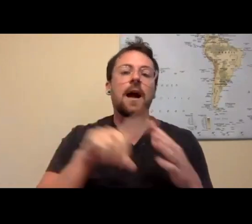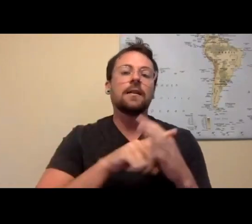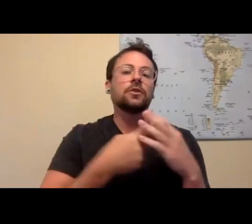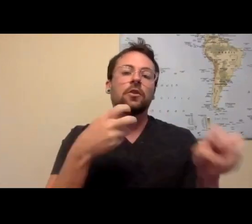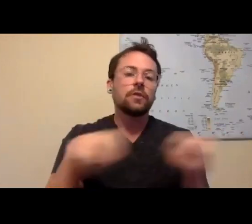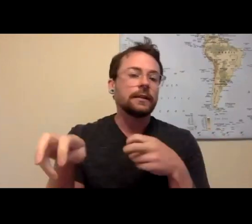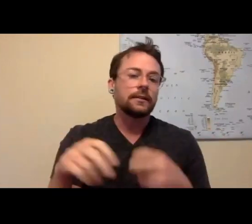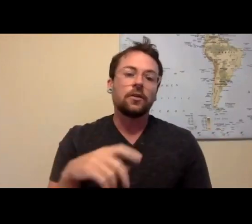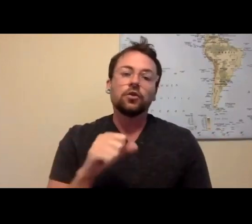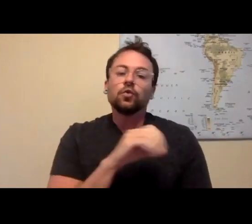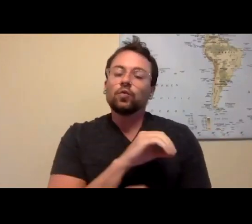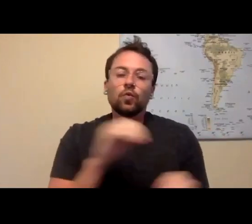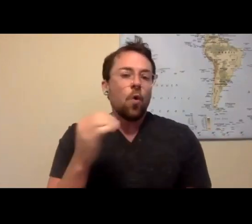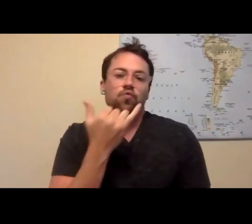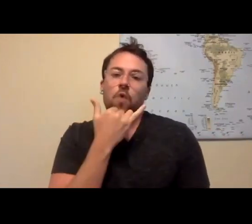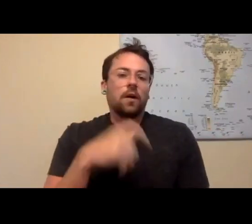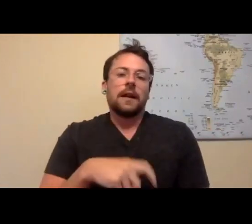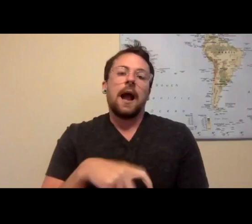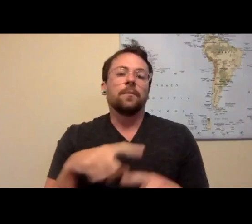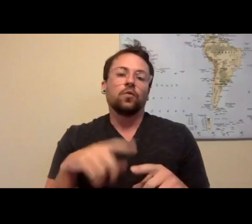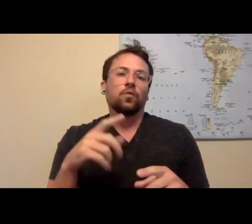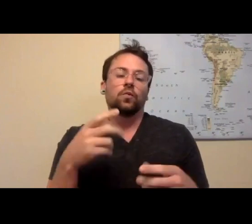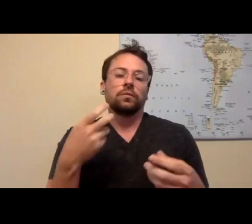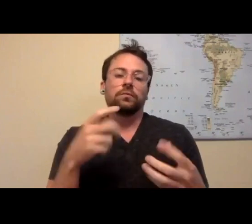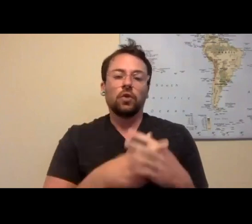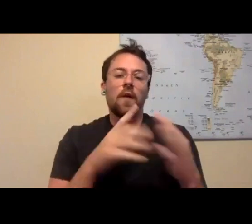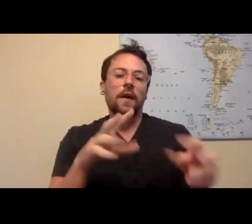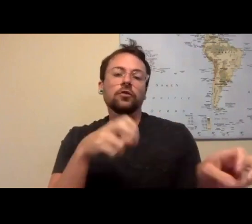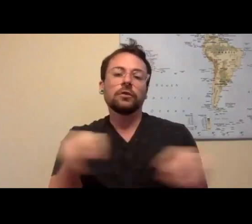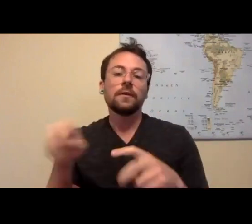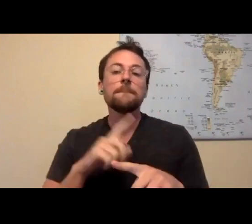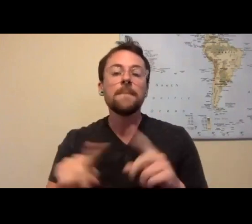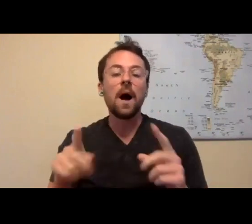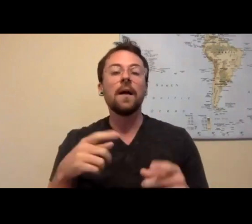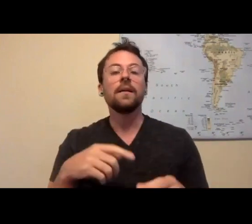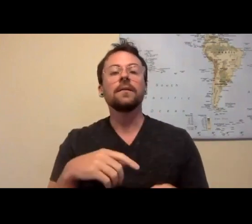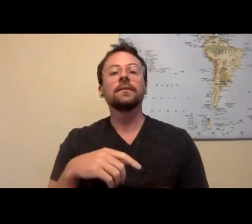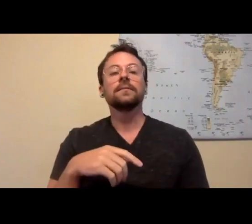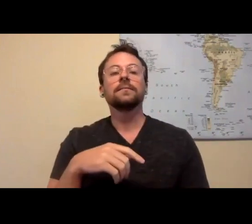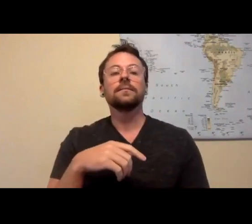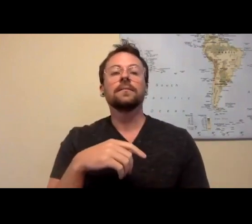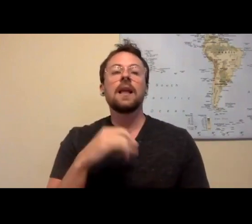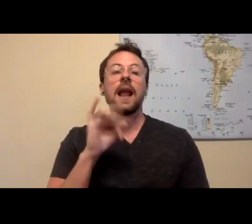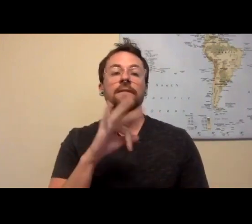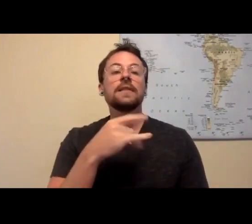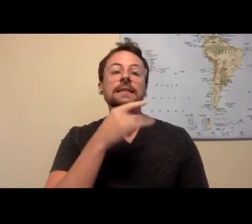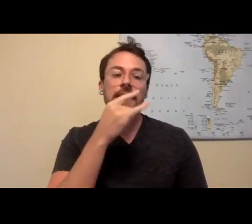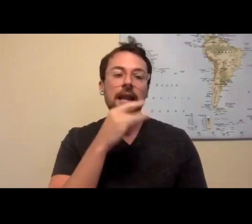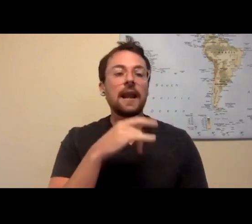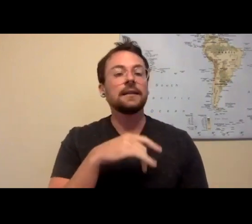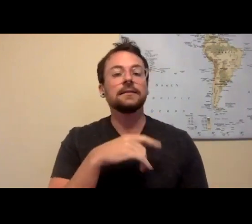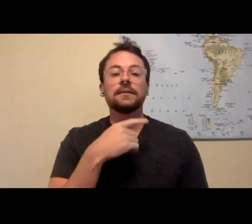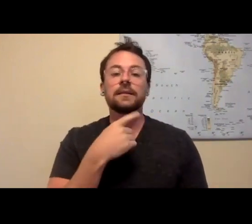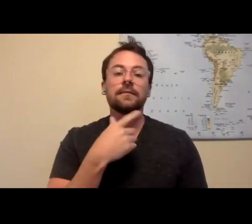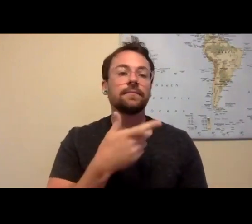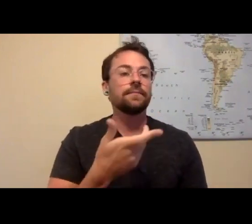For me, that didn't happen. I was late into my teenage years and young adulthood by the time it happened and some